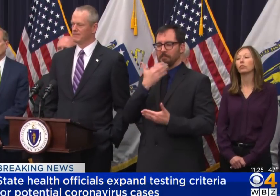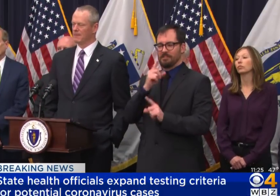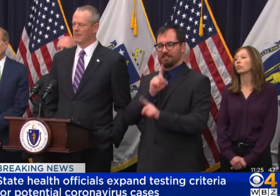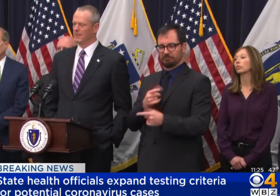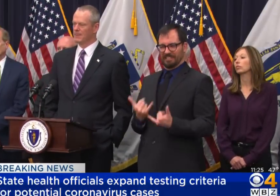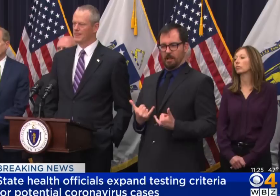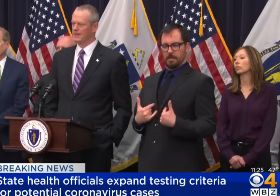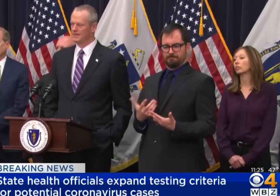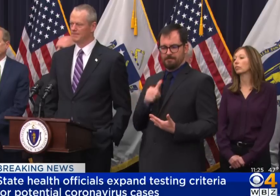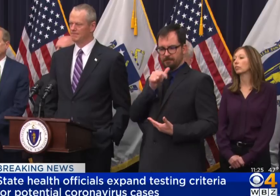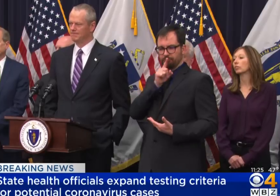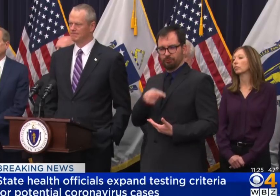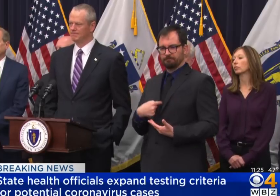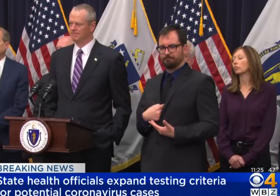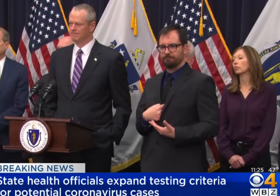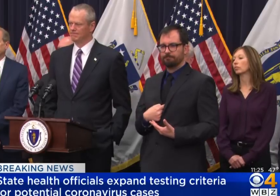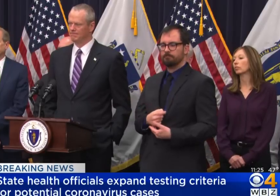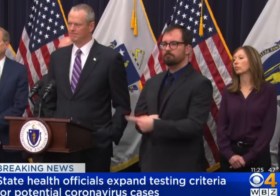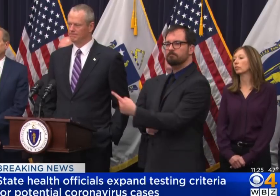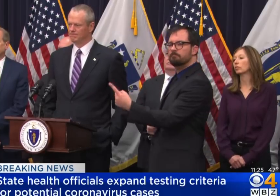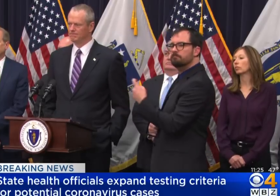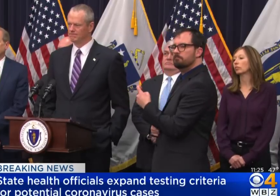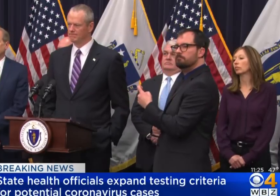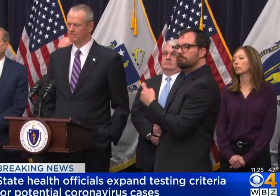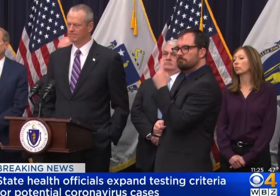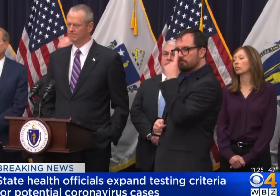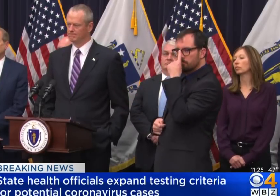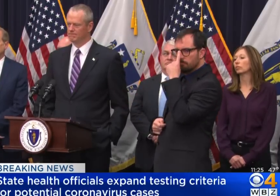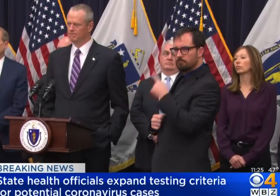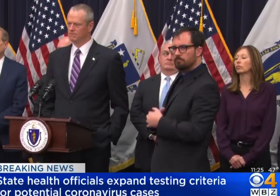I WOULDN'T SPECULATE TO THAT. I'LL TELL YOU WHAT. ASK US THIS QUESTION. WE'LL HAVE REAL TIME EXPERIENCE